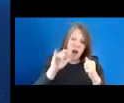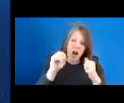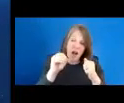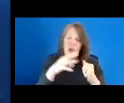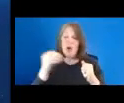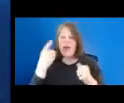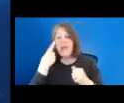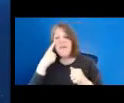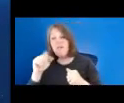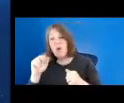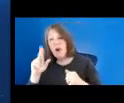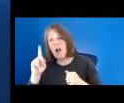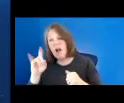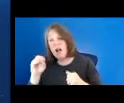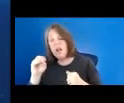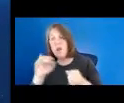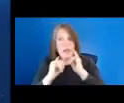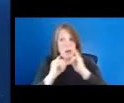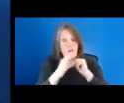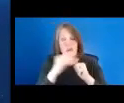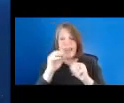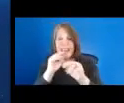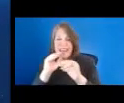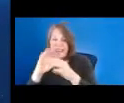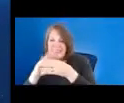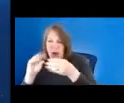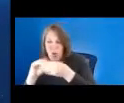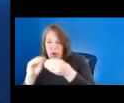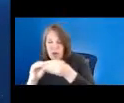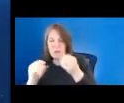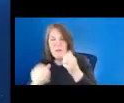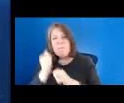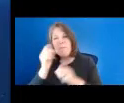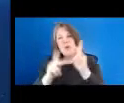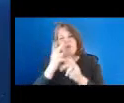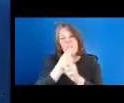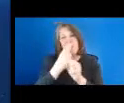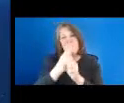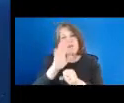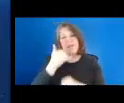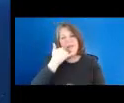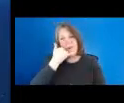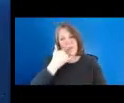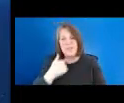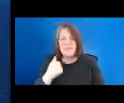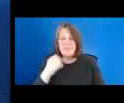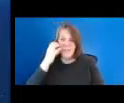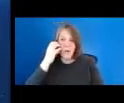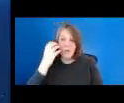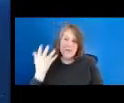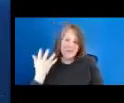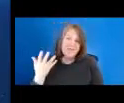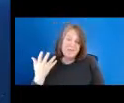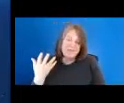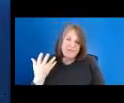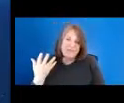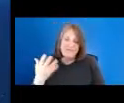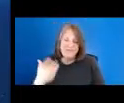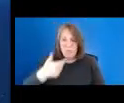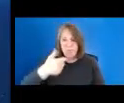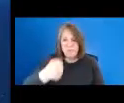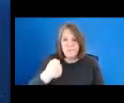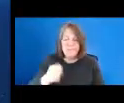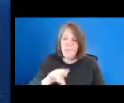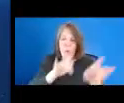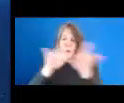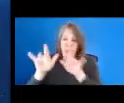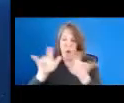audio narrations, most people do them using their mobile phones, and then well transfer